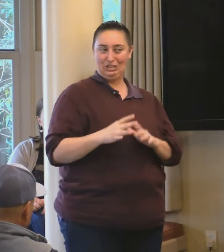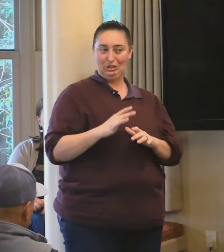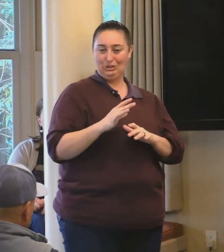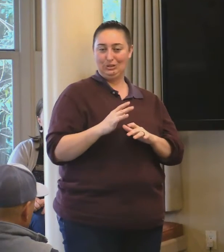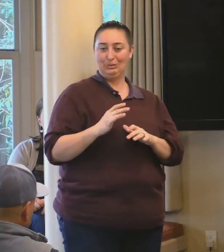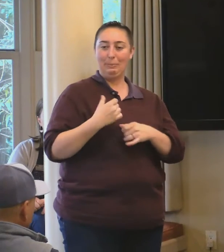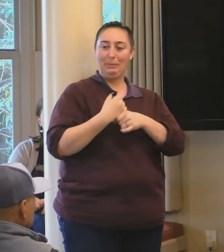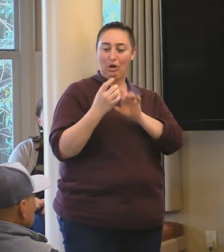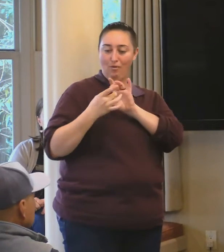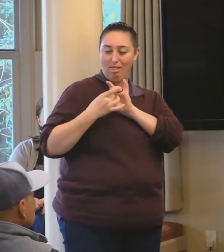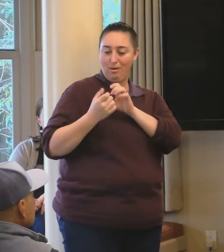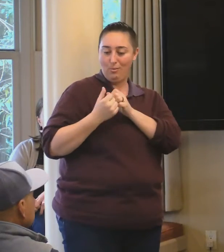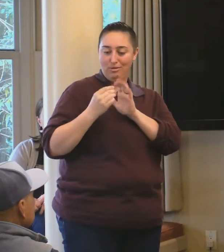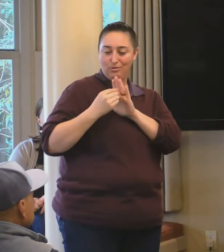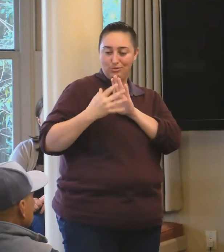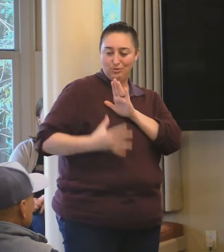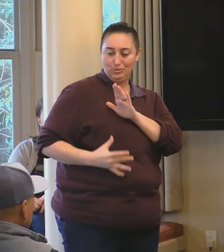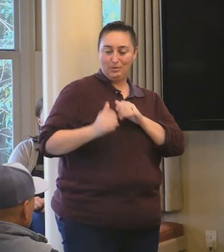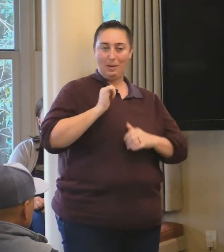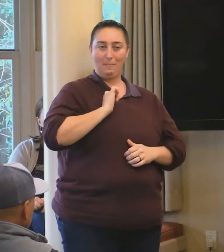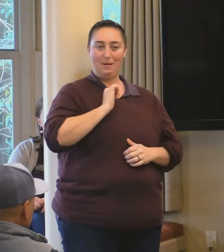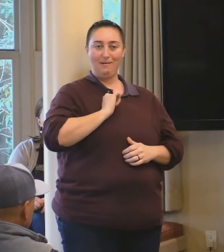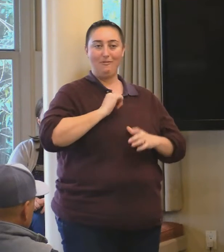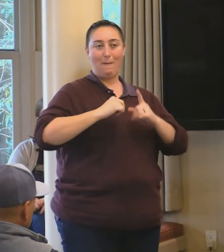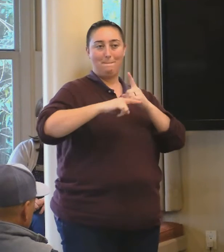students and being a positive example in their lives.